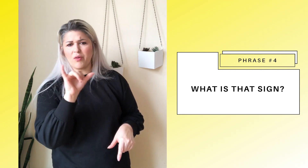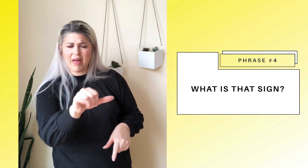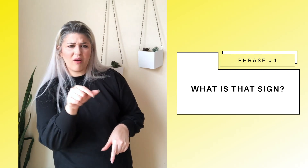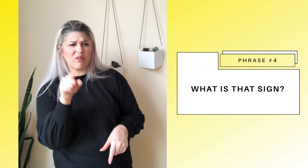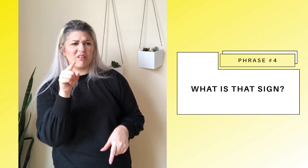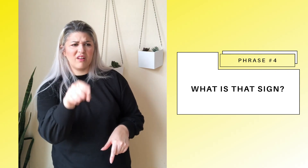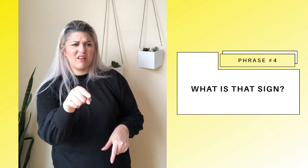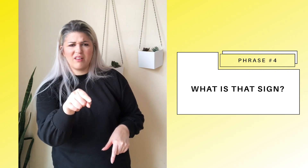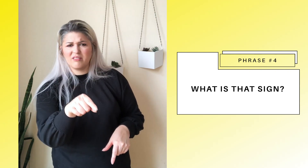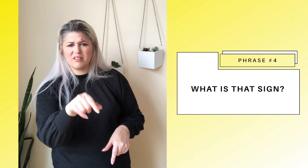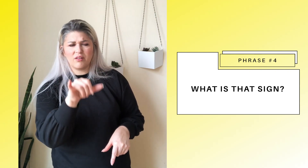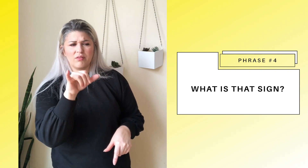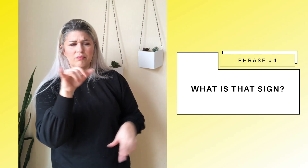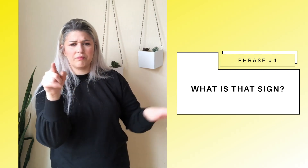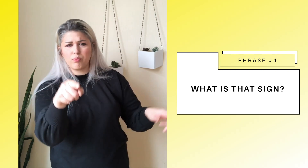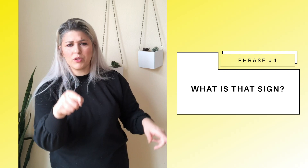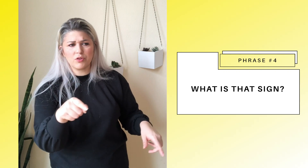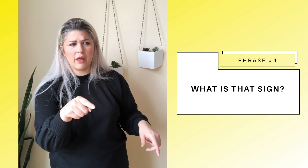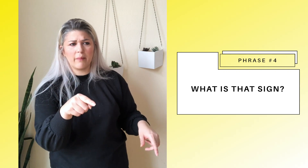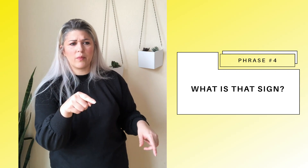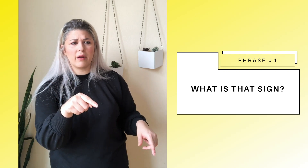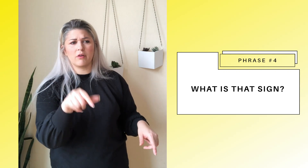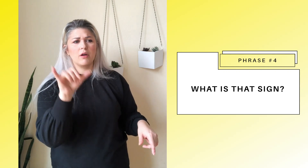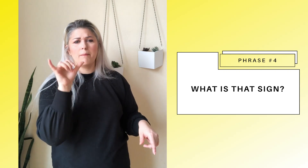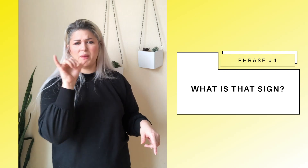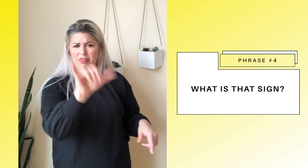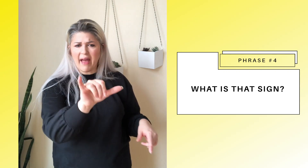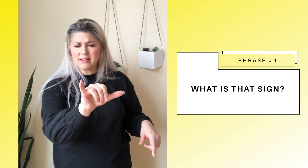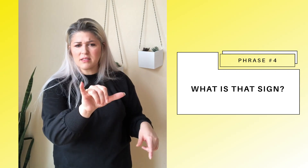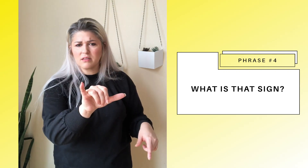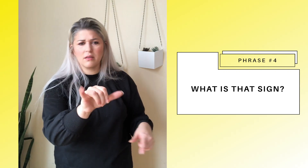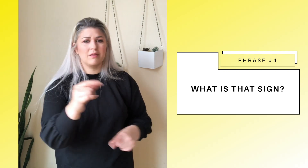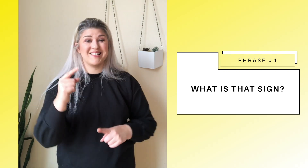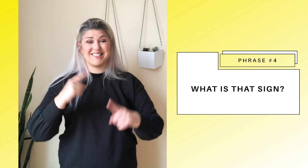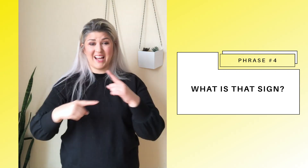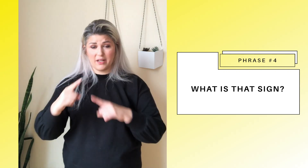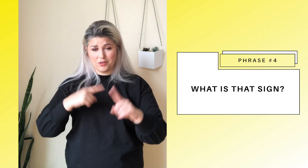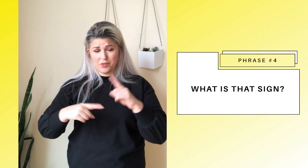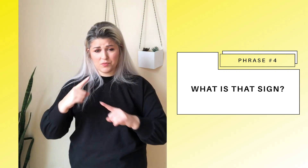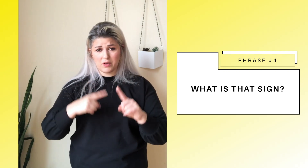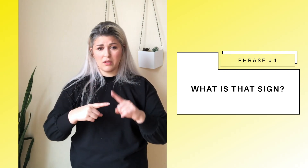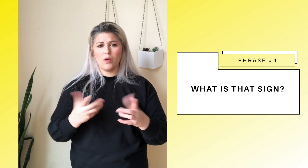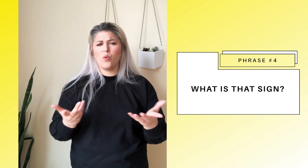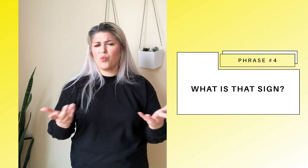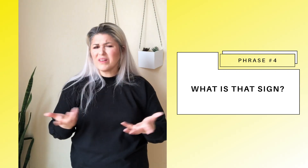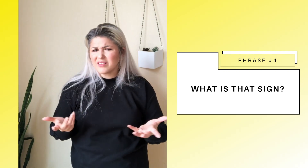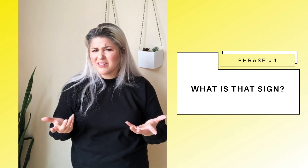You can move that or you know, point to them or whatever. But that sign, you know, this one what?